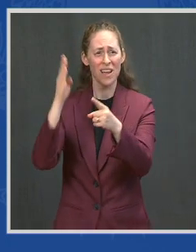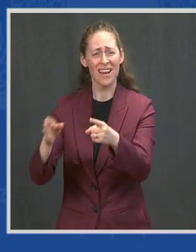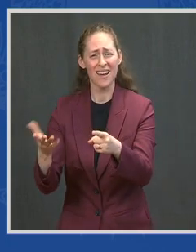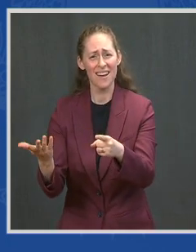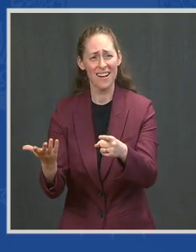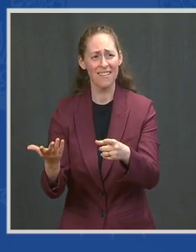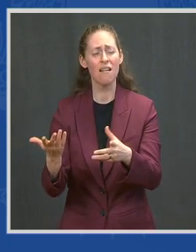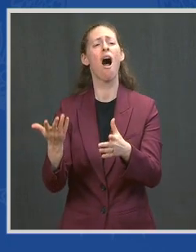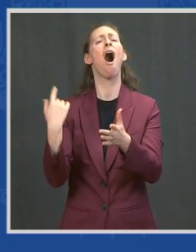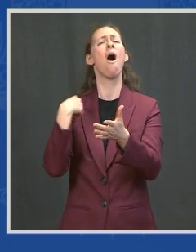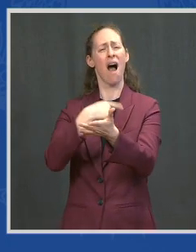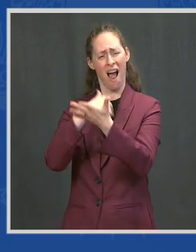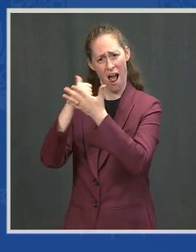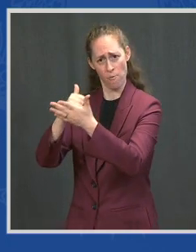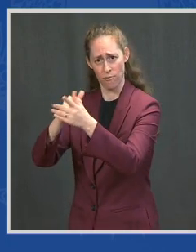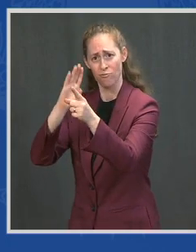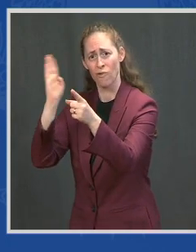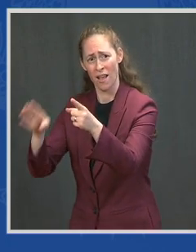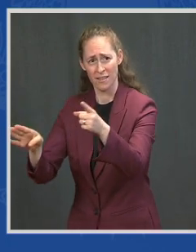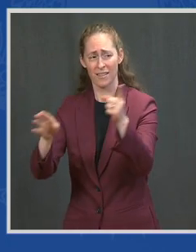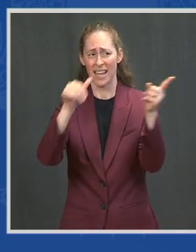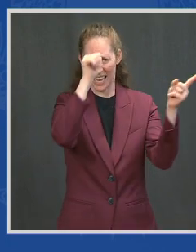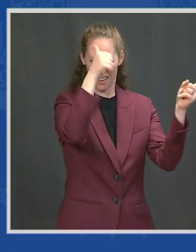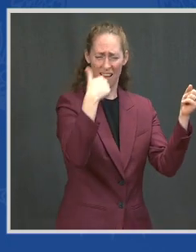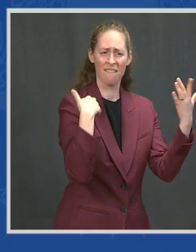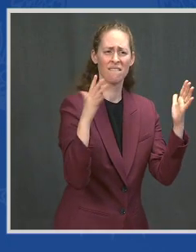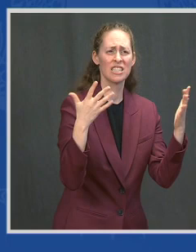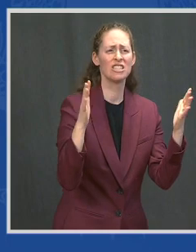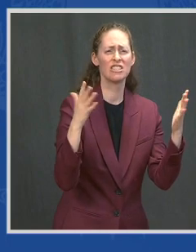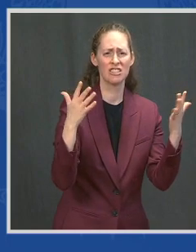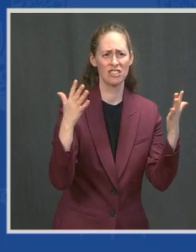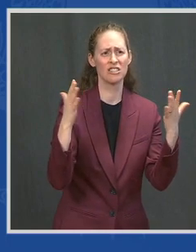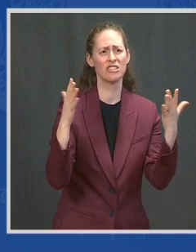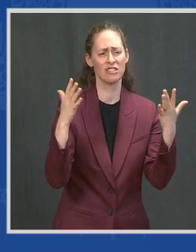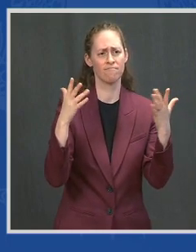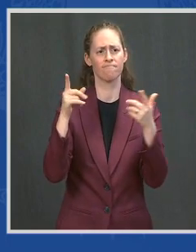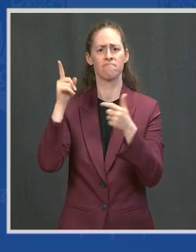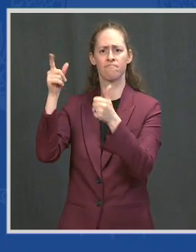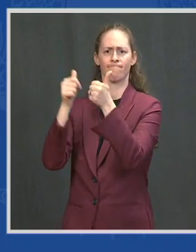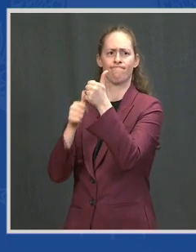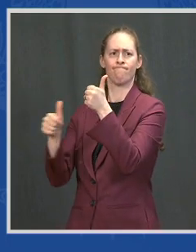I spoke to Prime Minister Modi. What he needs most is he needs the material